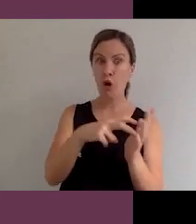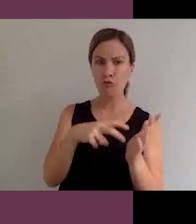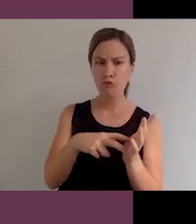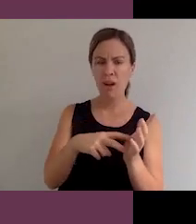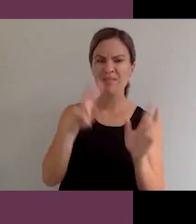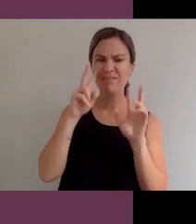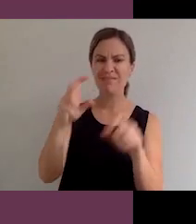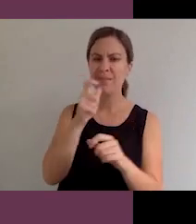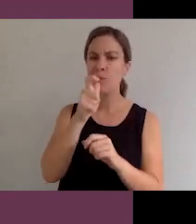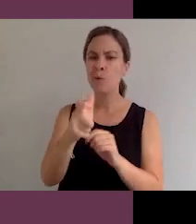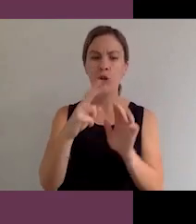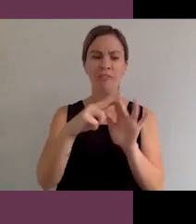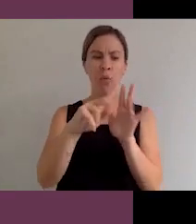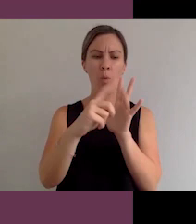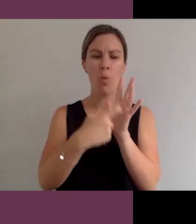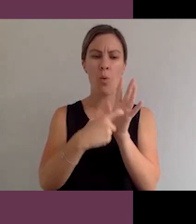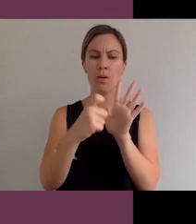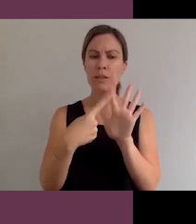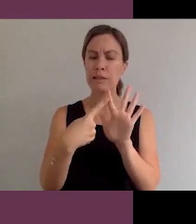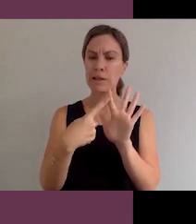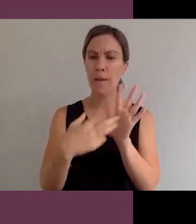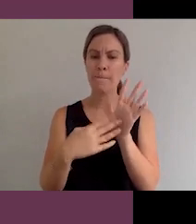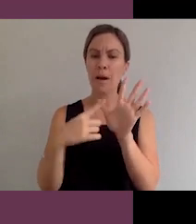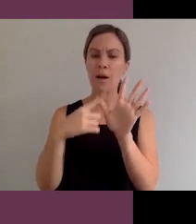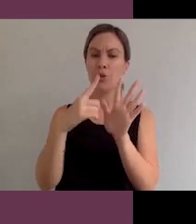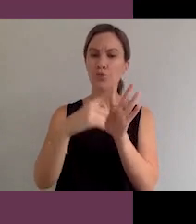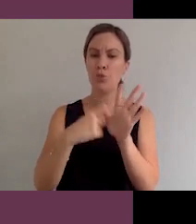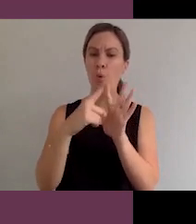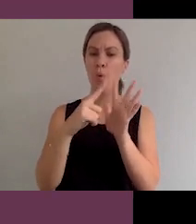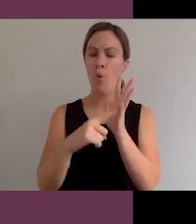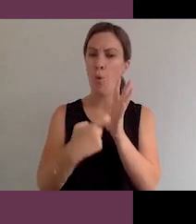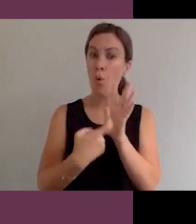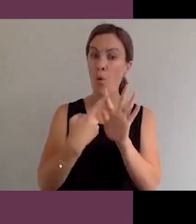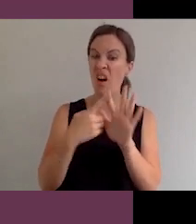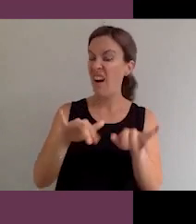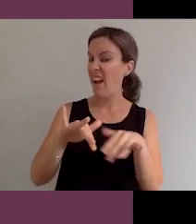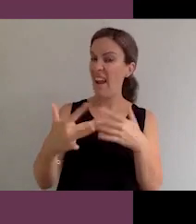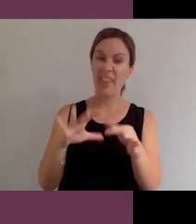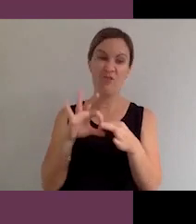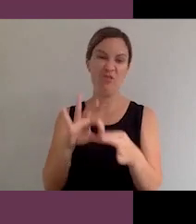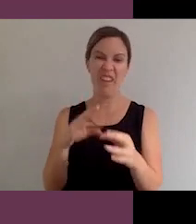and other -- majeure and other options available to you. And also